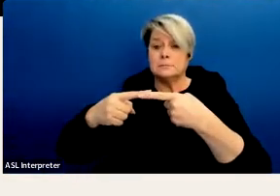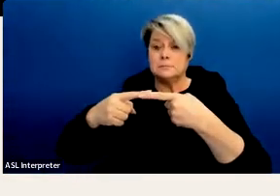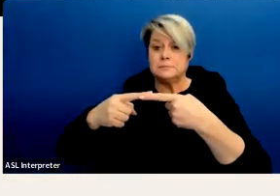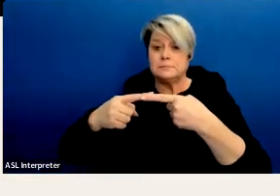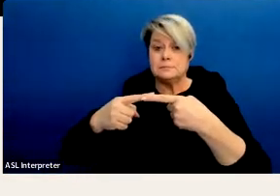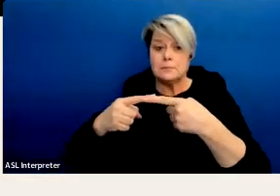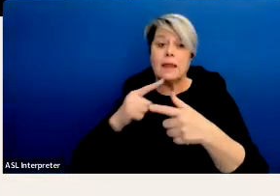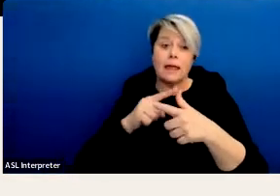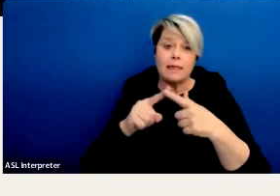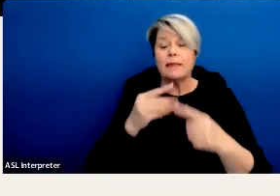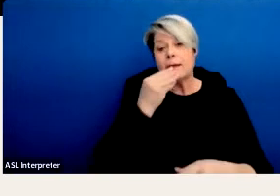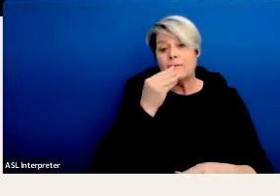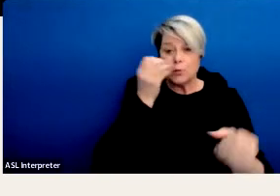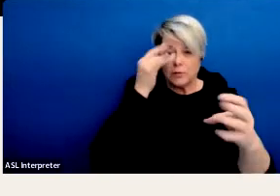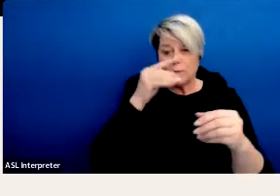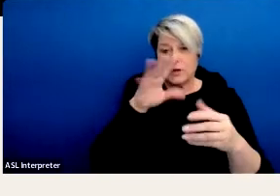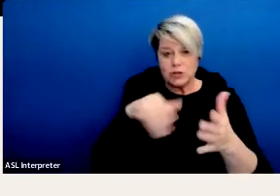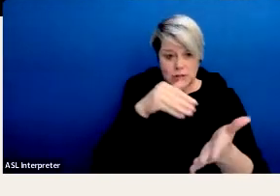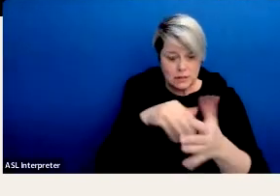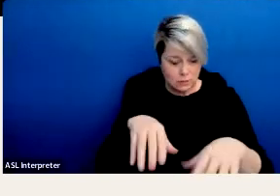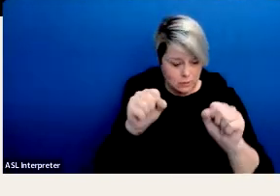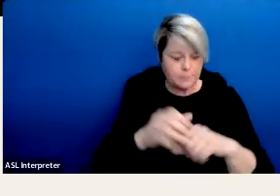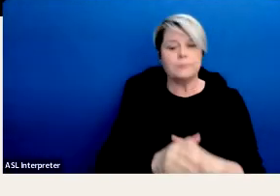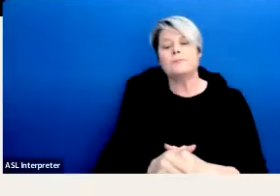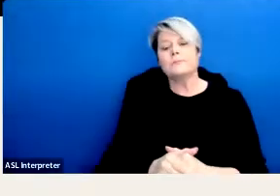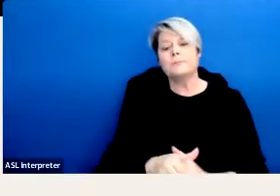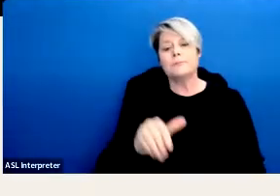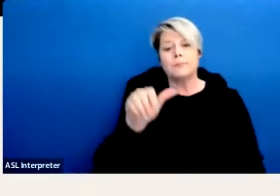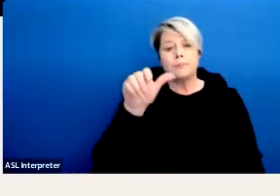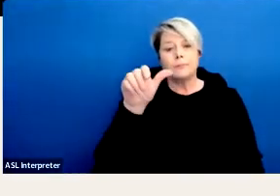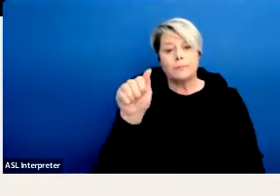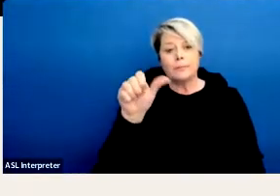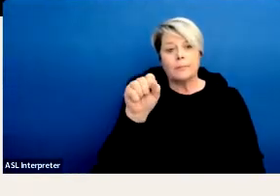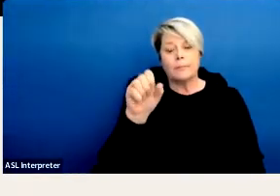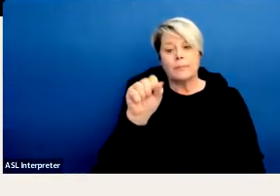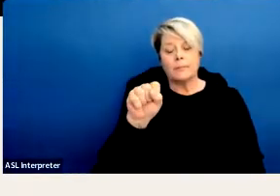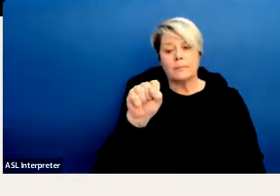illustrates, I think, very well, the lifecycle from